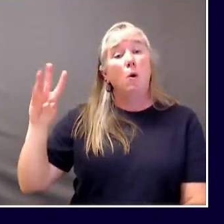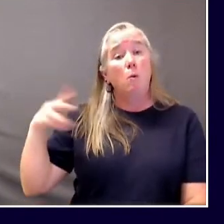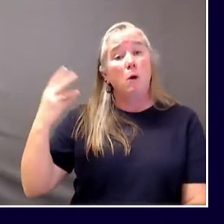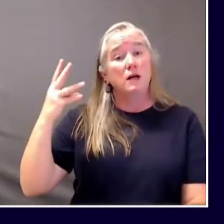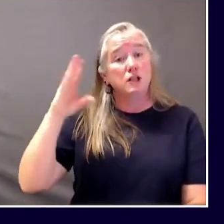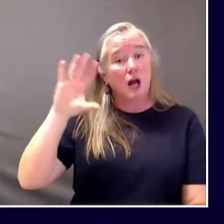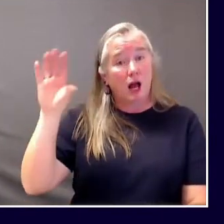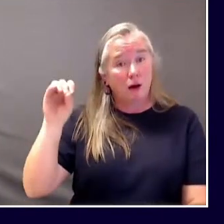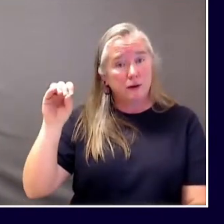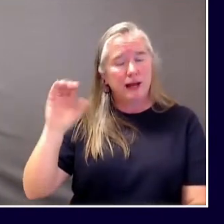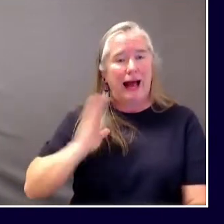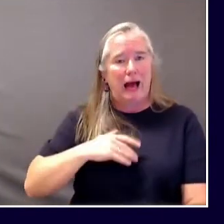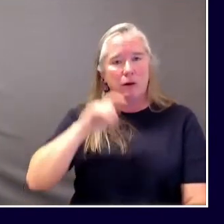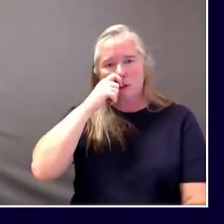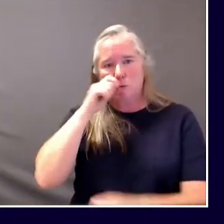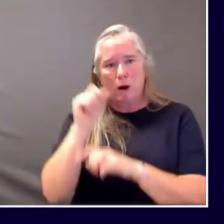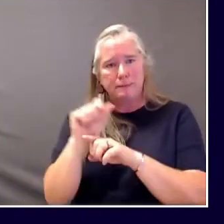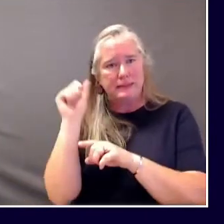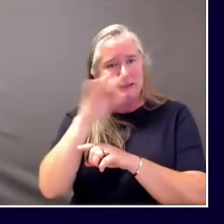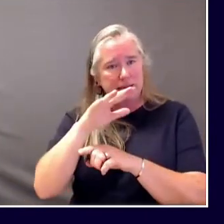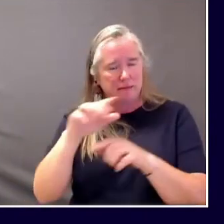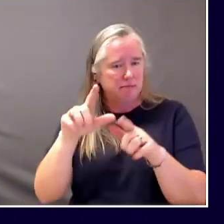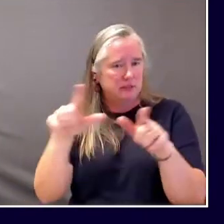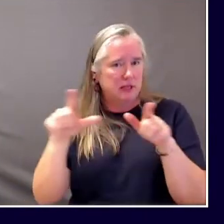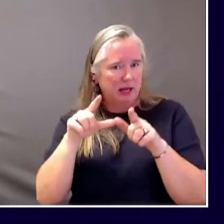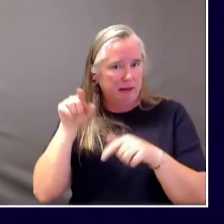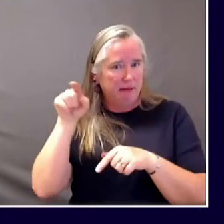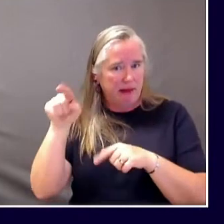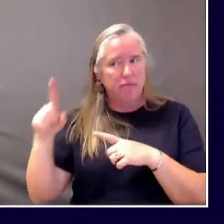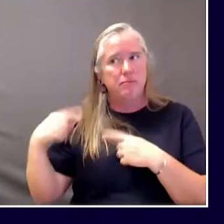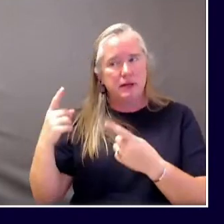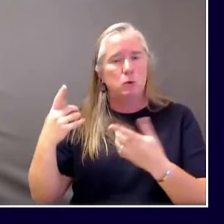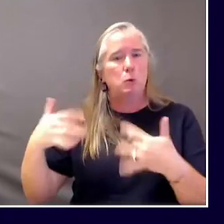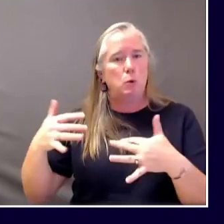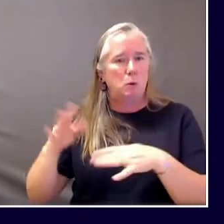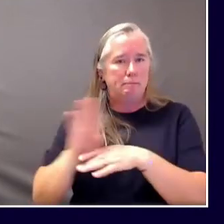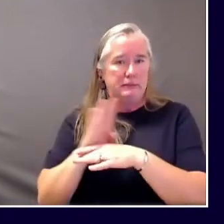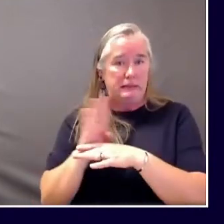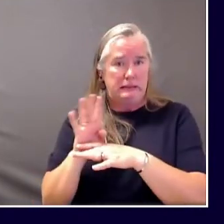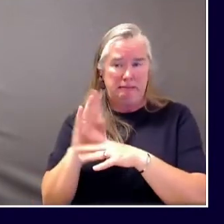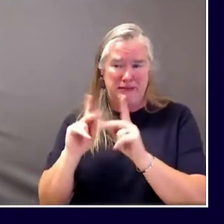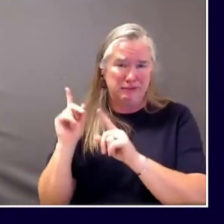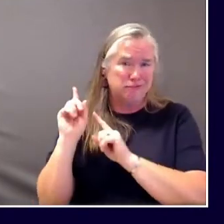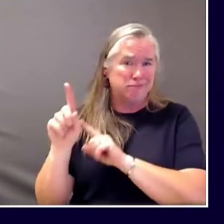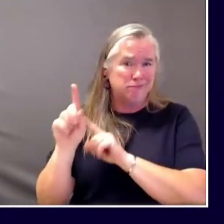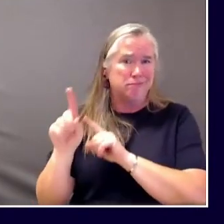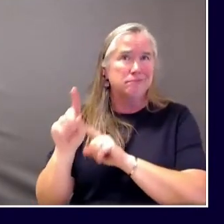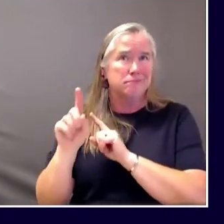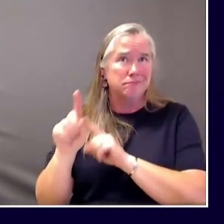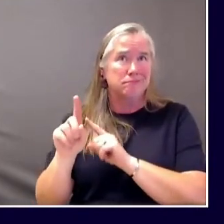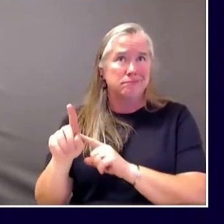and send testing sites and as you know they've been carrying a